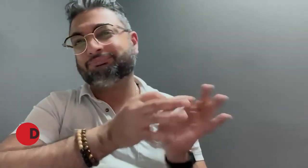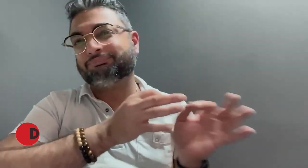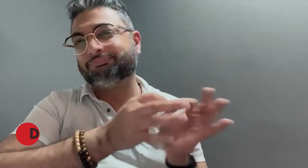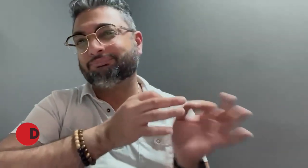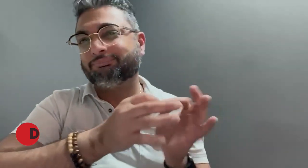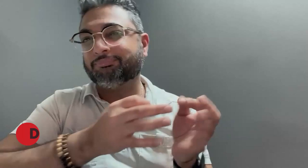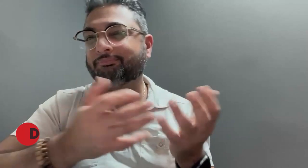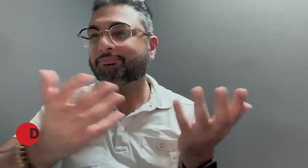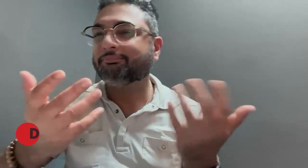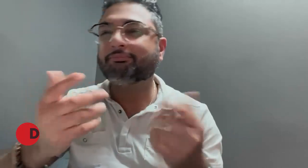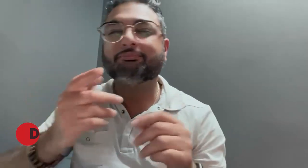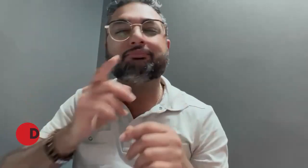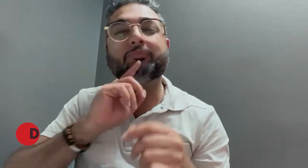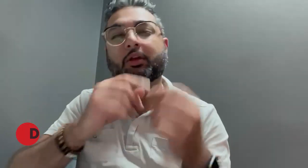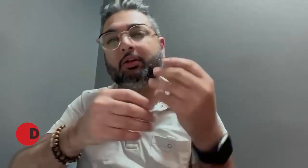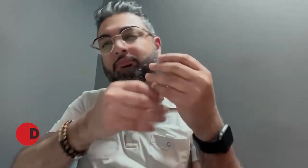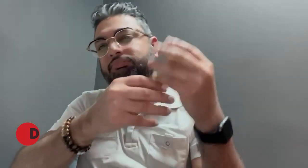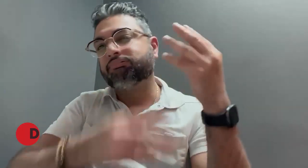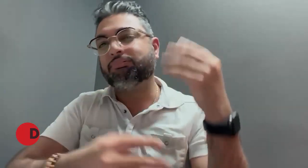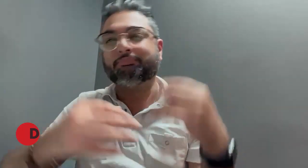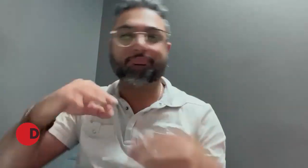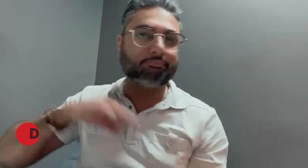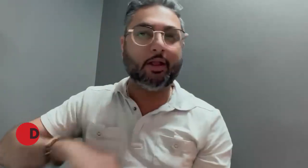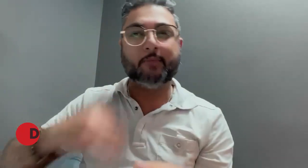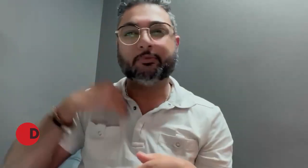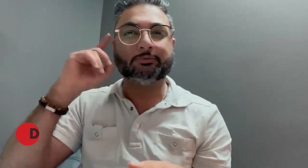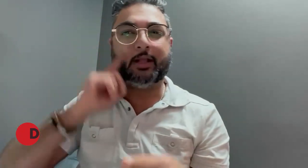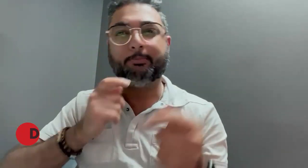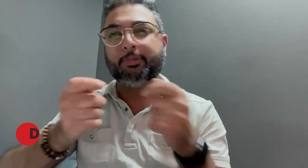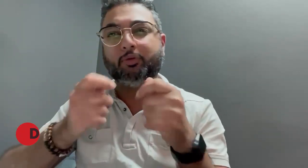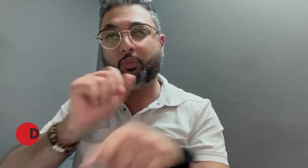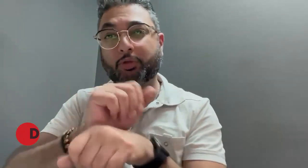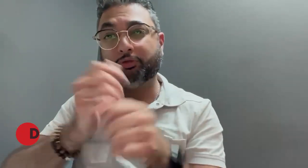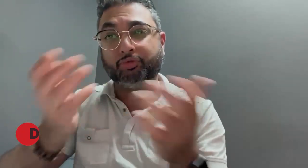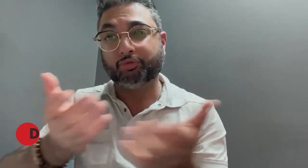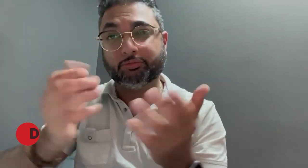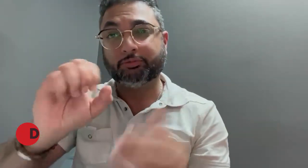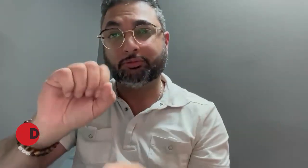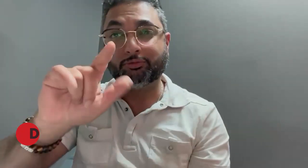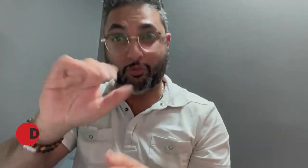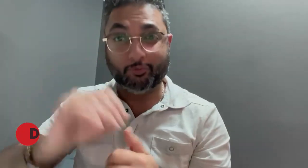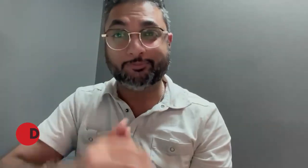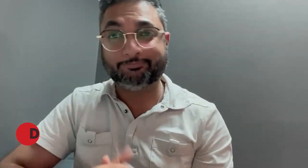explain. The benefits of having Deaf managers work at SLIAO is endless.